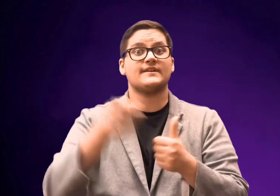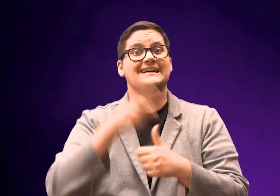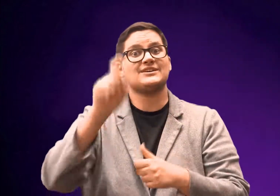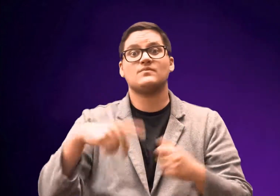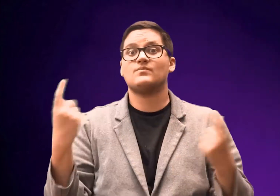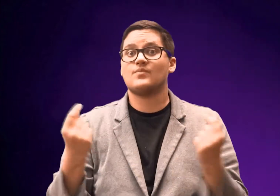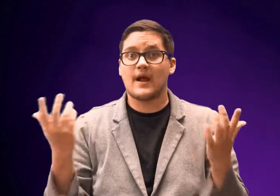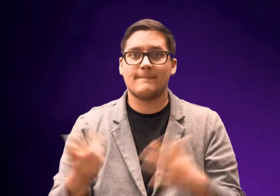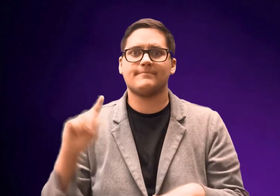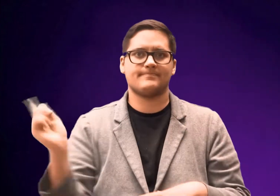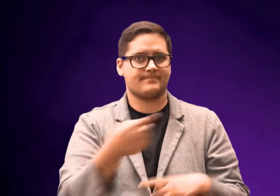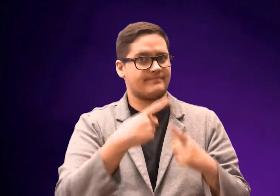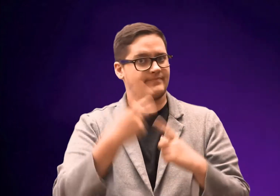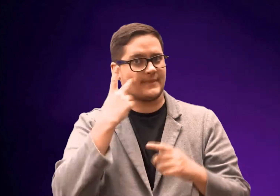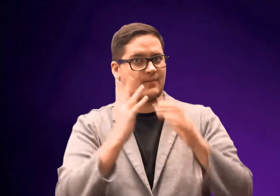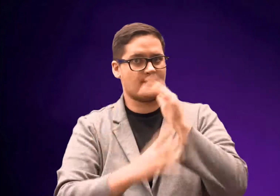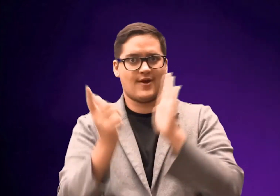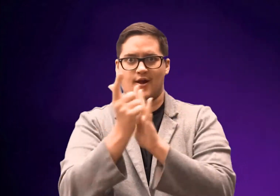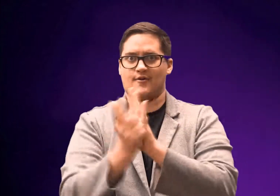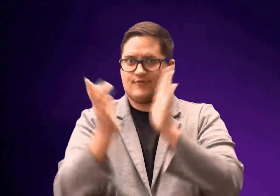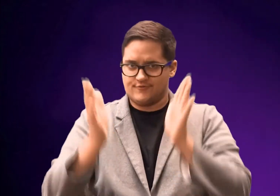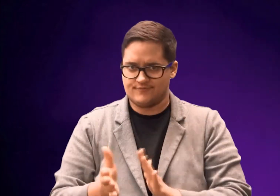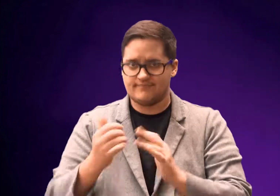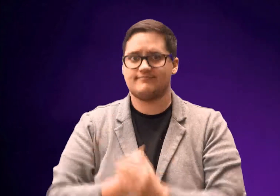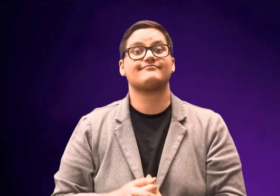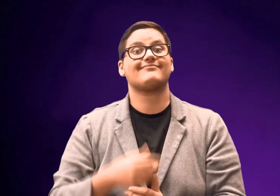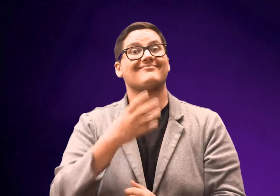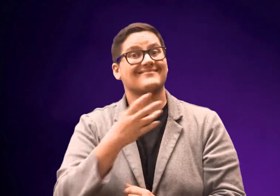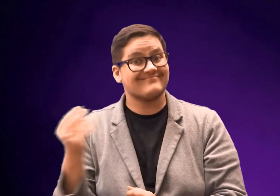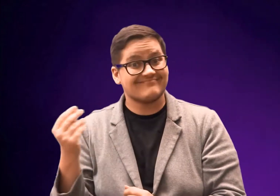you should immediately contact an immigration lawyer, even if